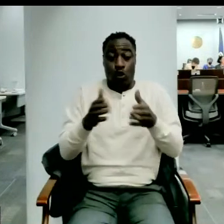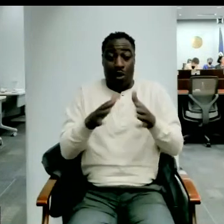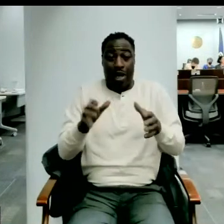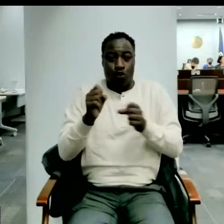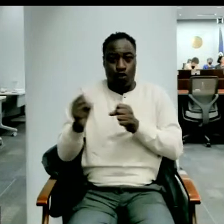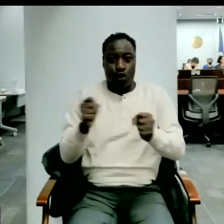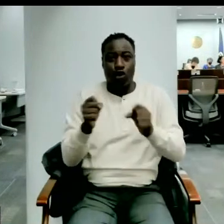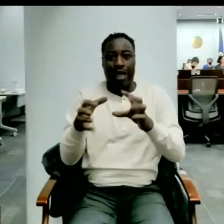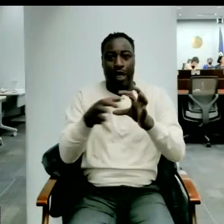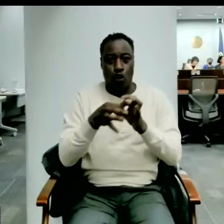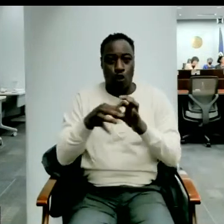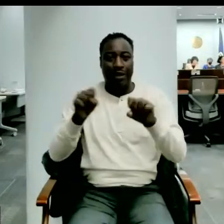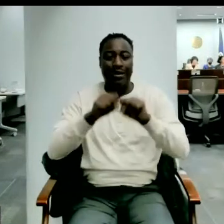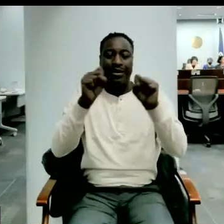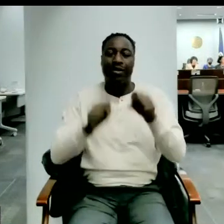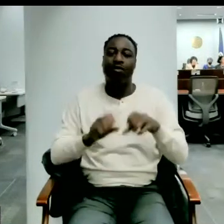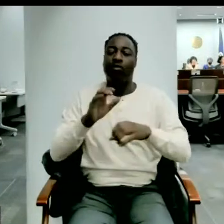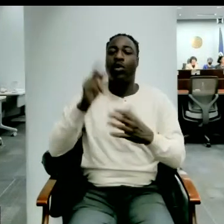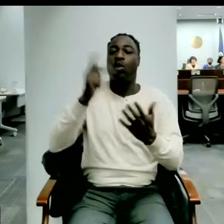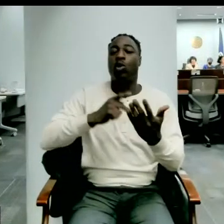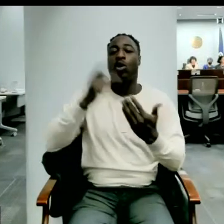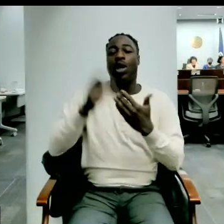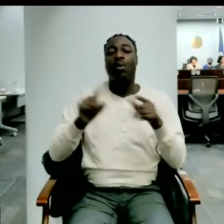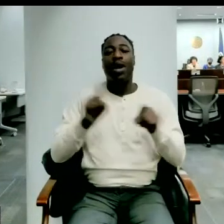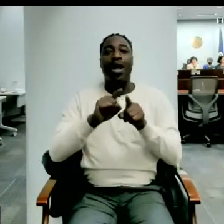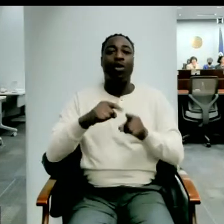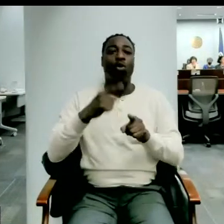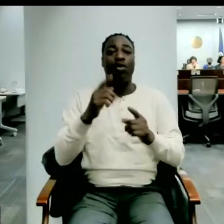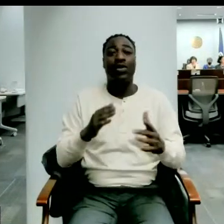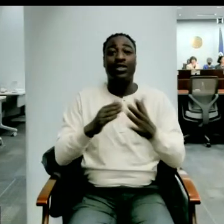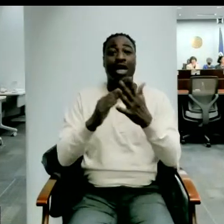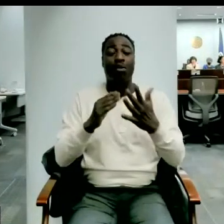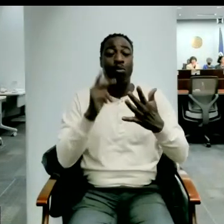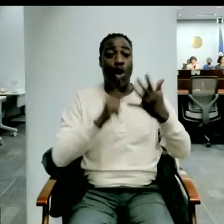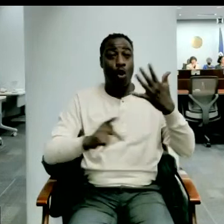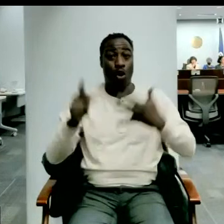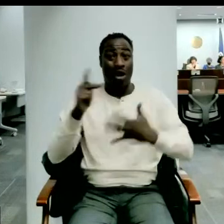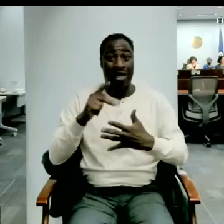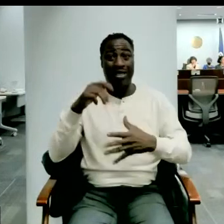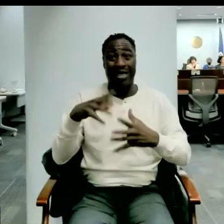coordinated systemic enforcement program as one of its top priorities in the last SEP.